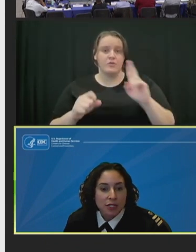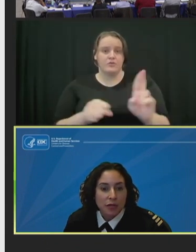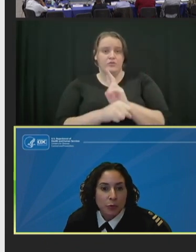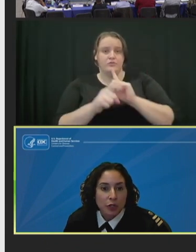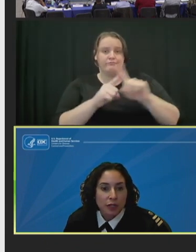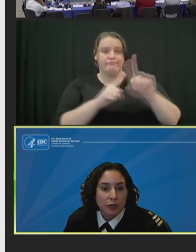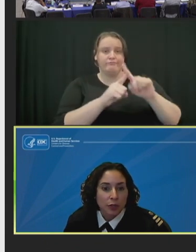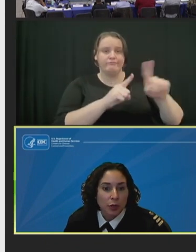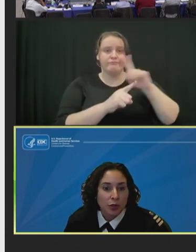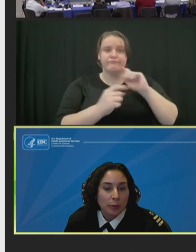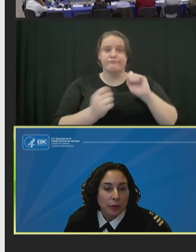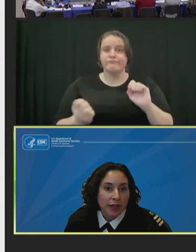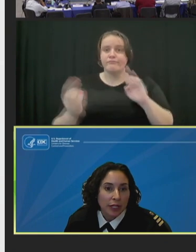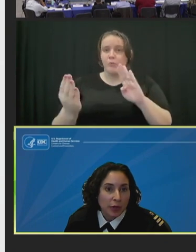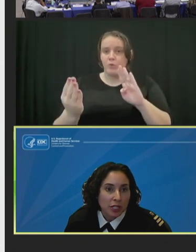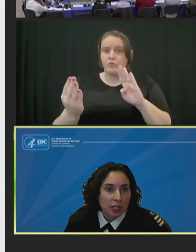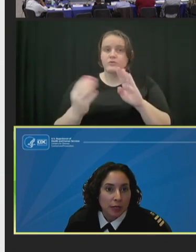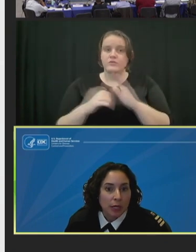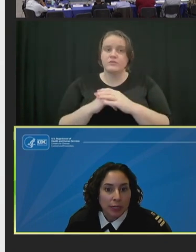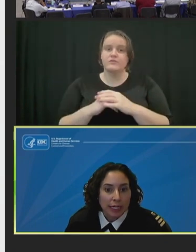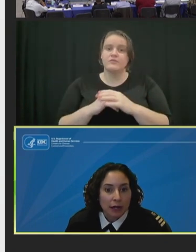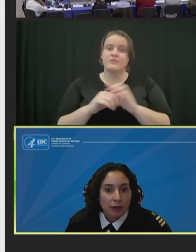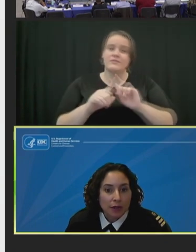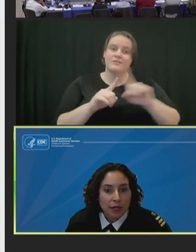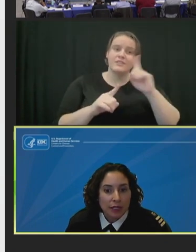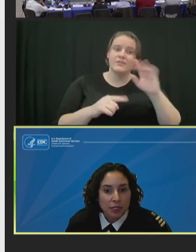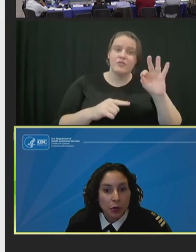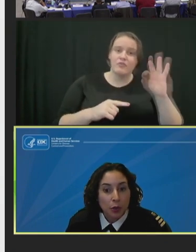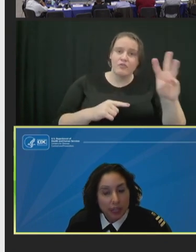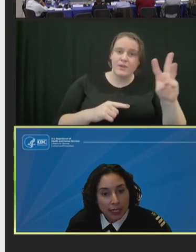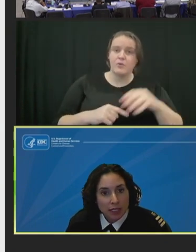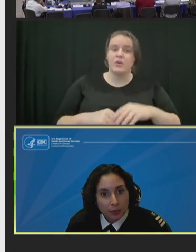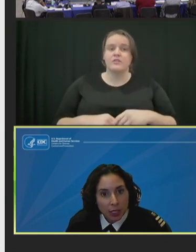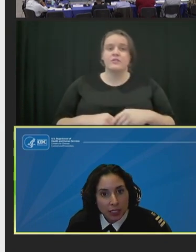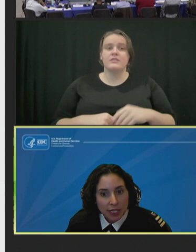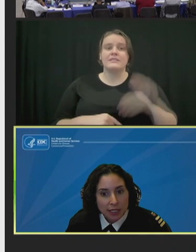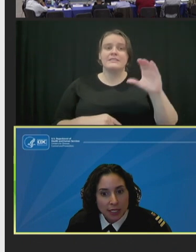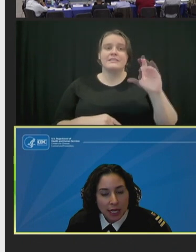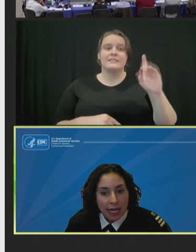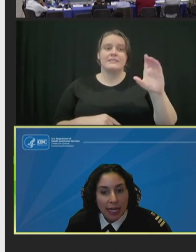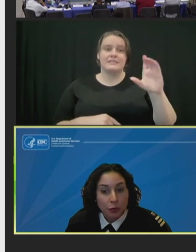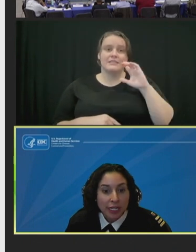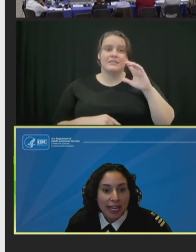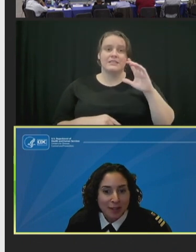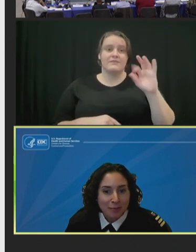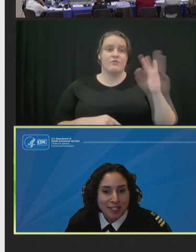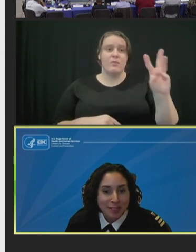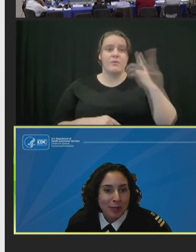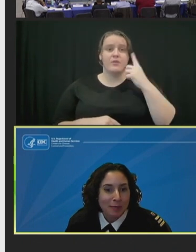Framework for Program Evaluation in Public Health to organize the project and RE-AIM, which has been